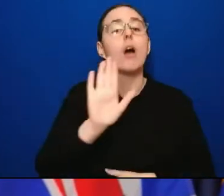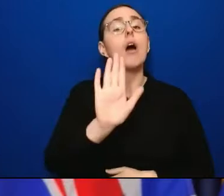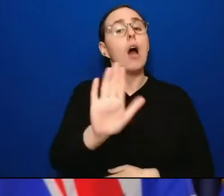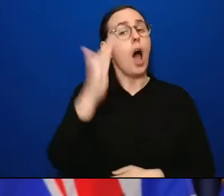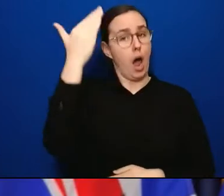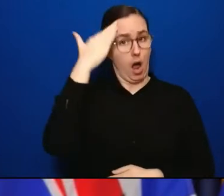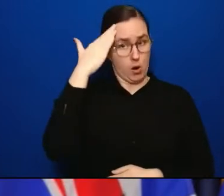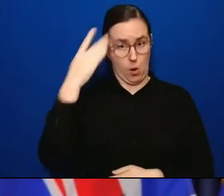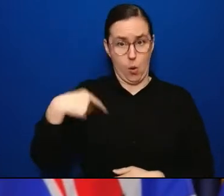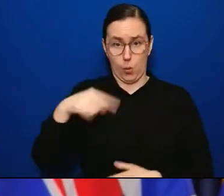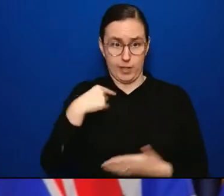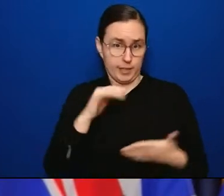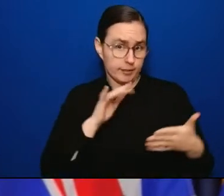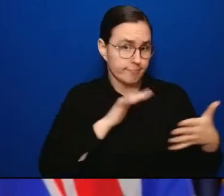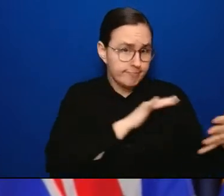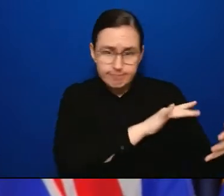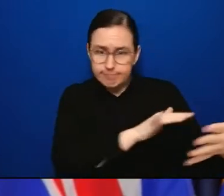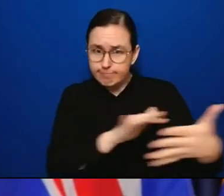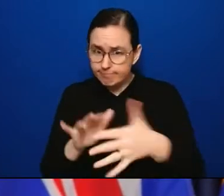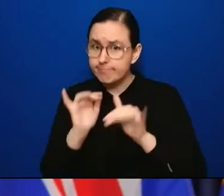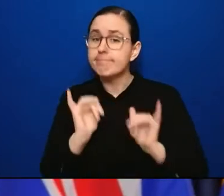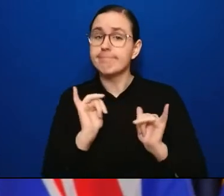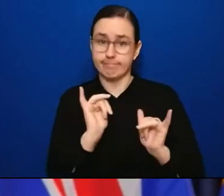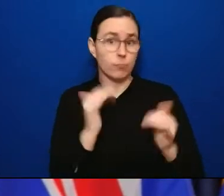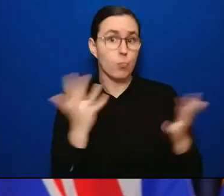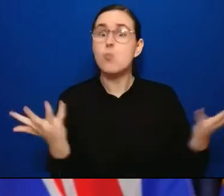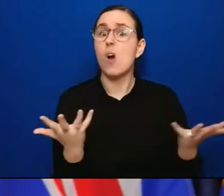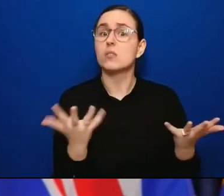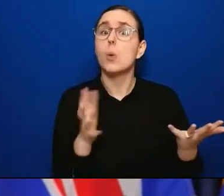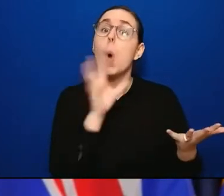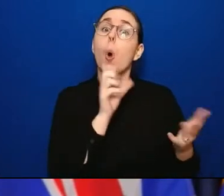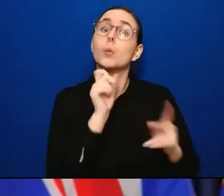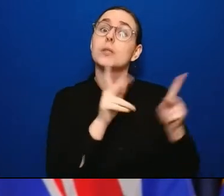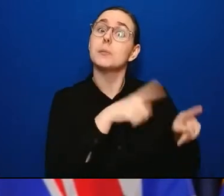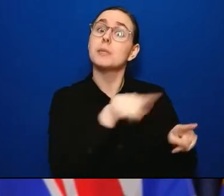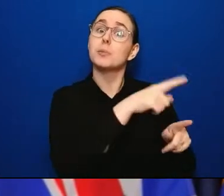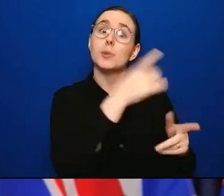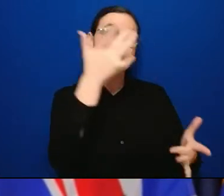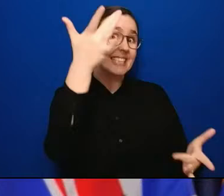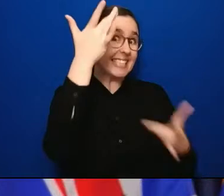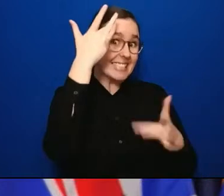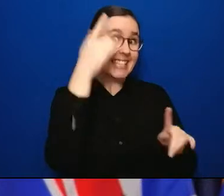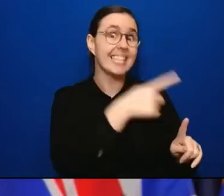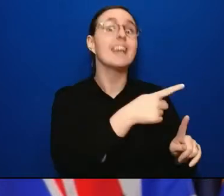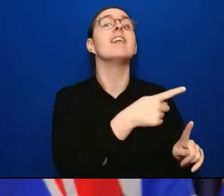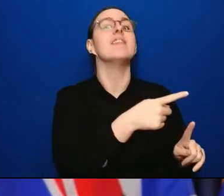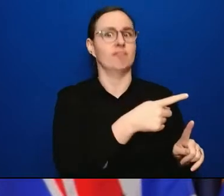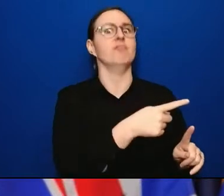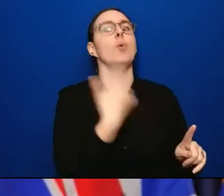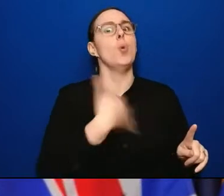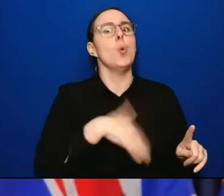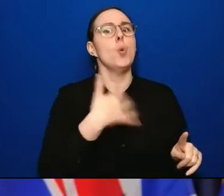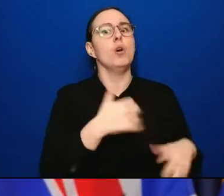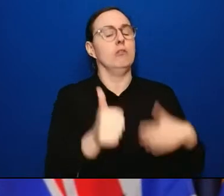indicates there at more risk of serious consequences if they become infected. If they become